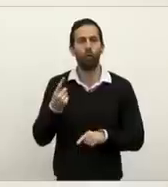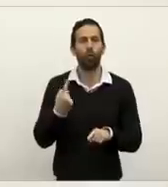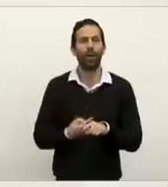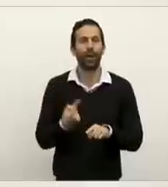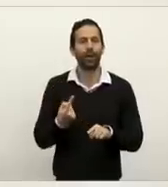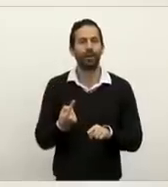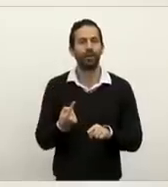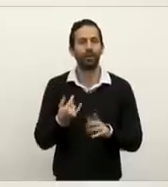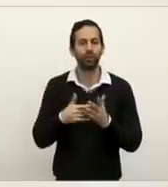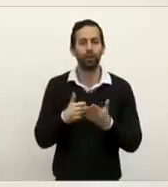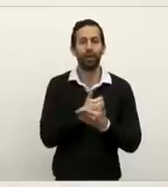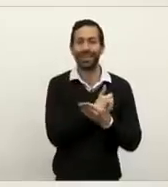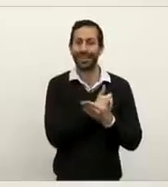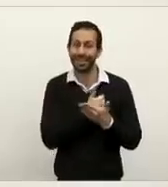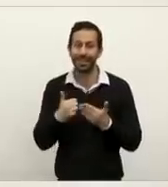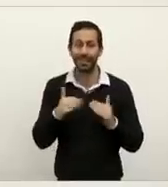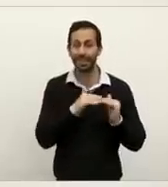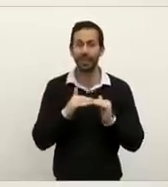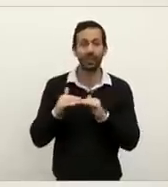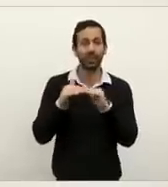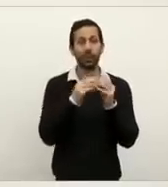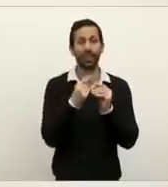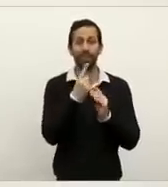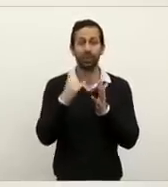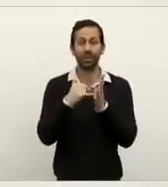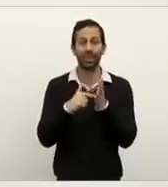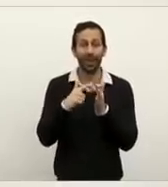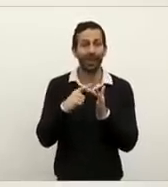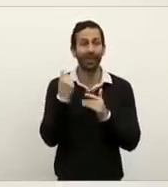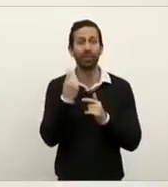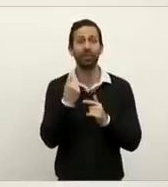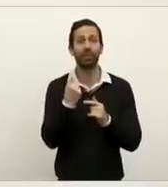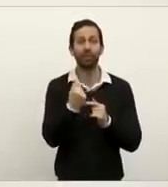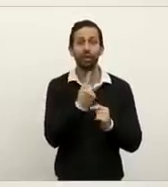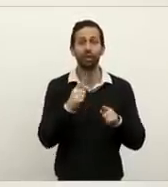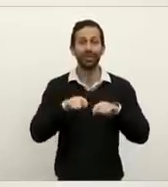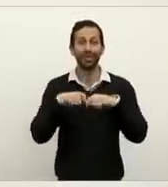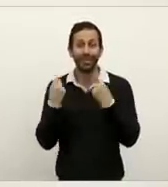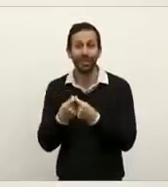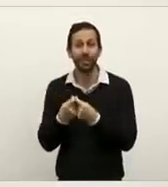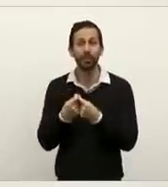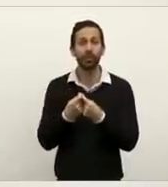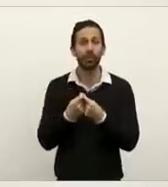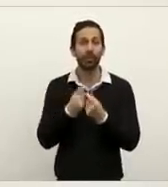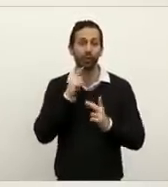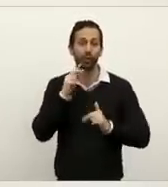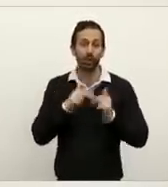So consistency across each state, across each team, and we're doing a lot of work in building people's capability